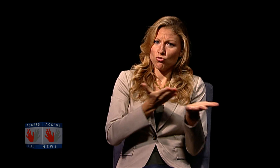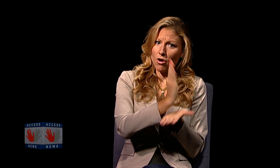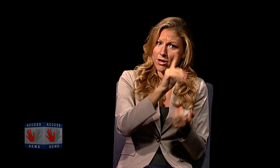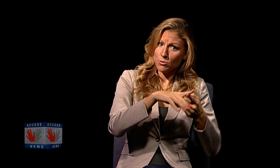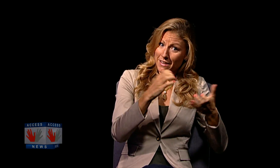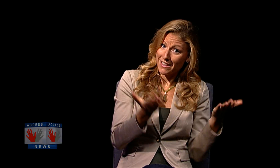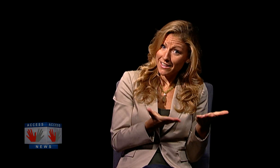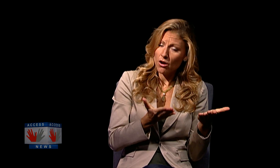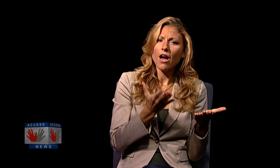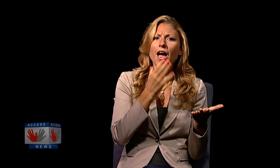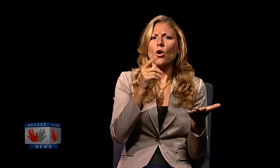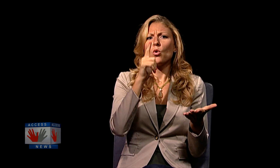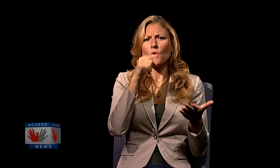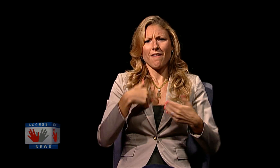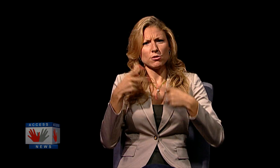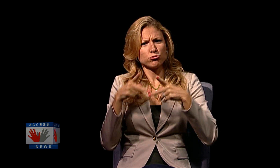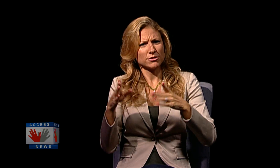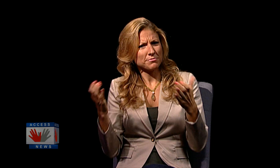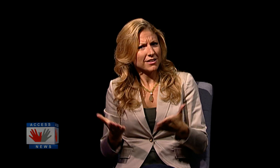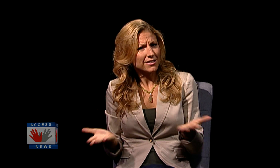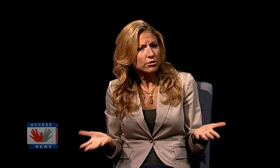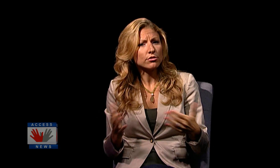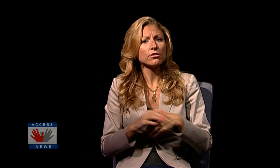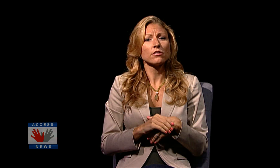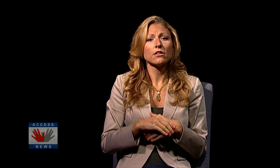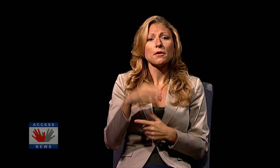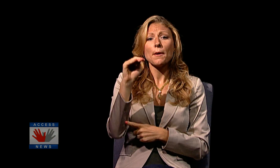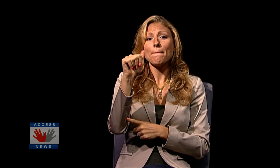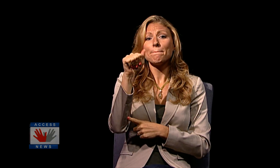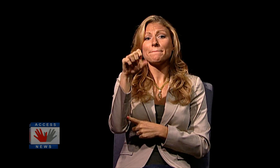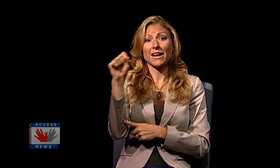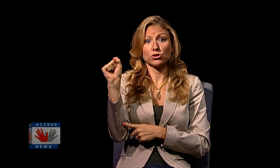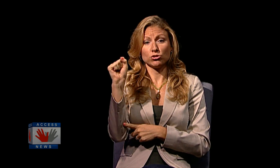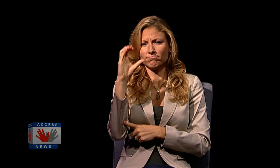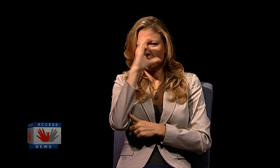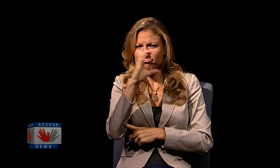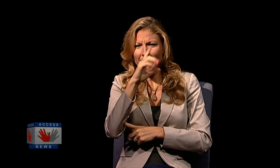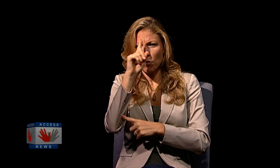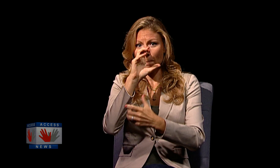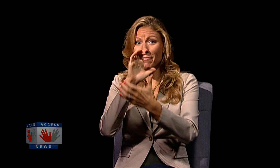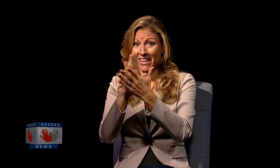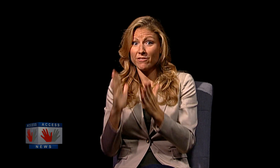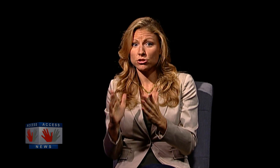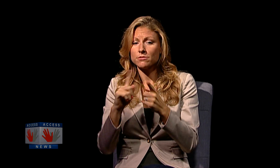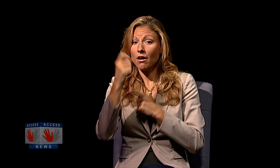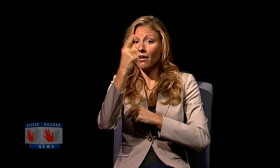THE PRIVILEGE TO BE HERE AND WHO SHOULD HAVE RIGHTS. MASSACHUSETTS SOUGHT BELIEVERS,